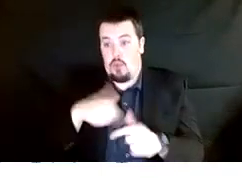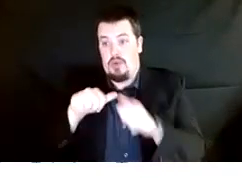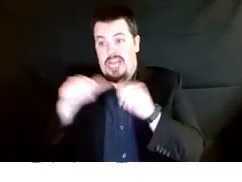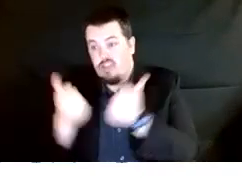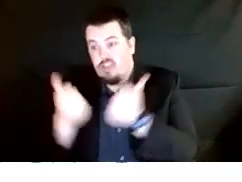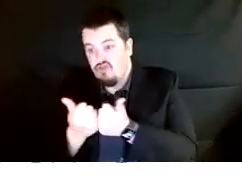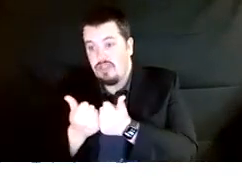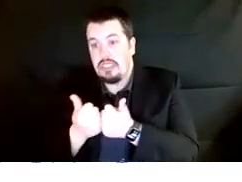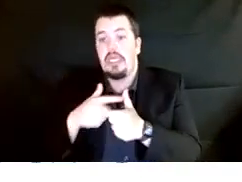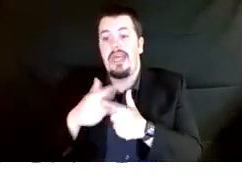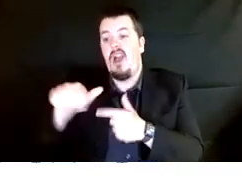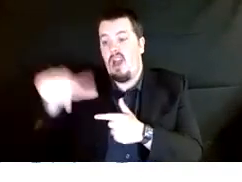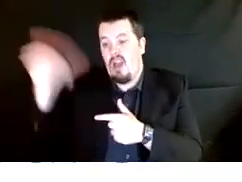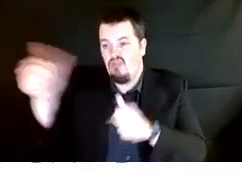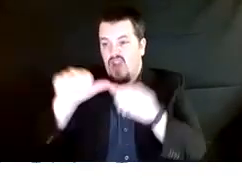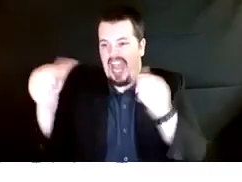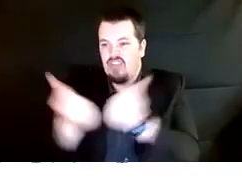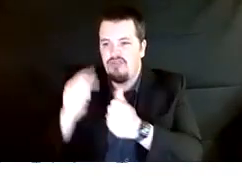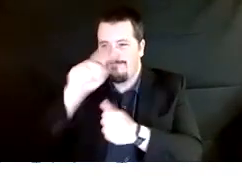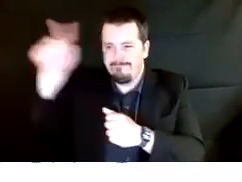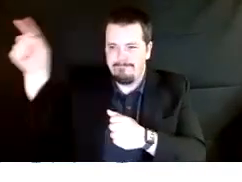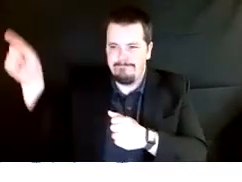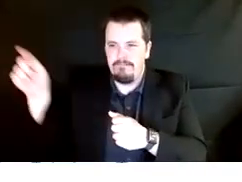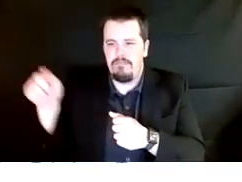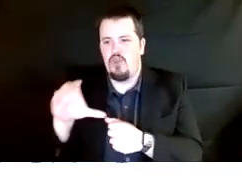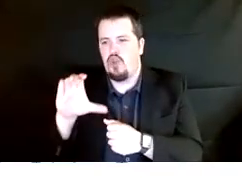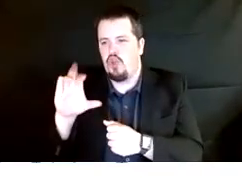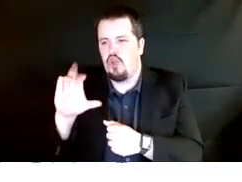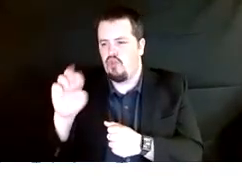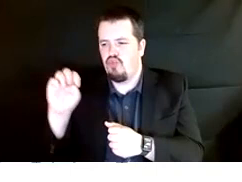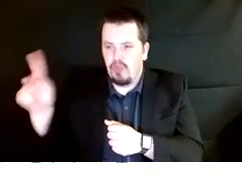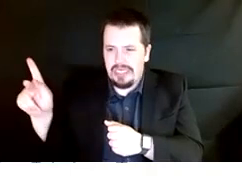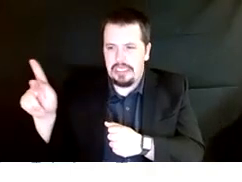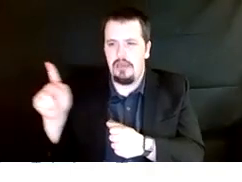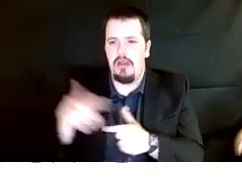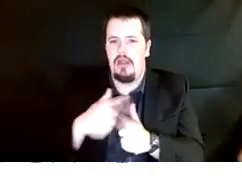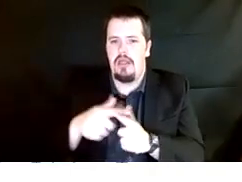eight other agencies, including CREEC, which Martie is with and the Disability Coalition